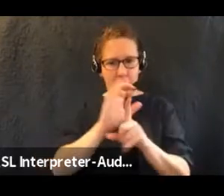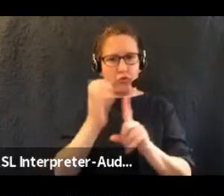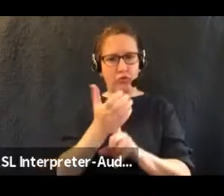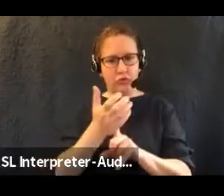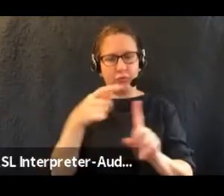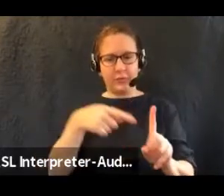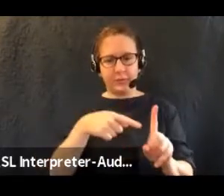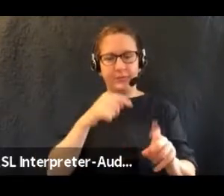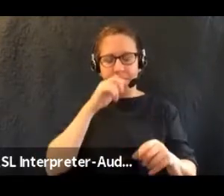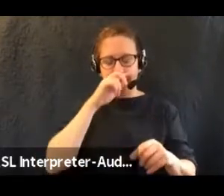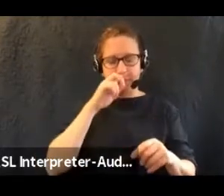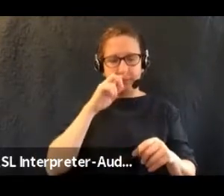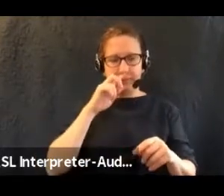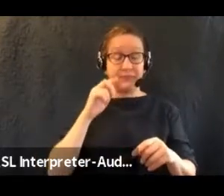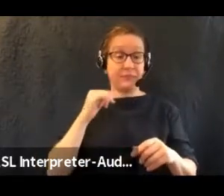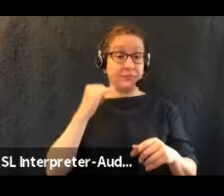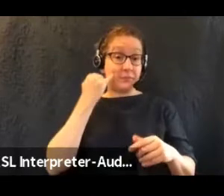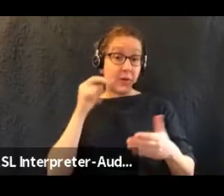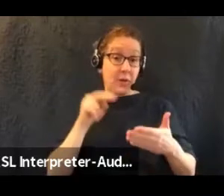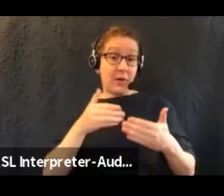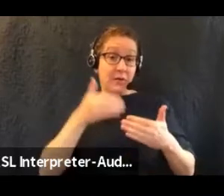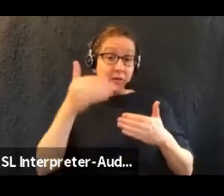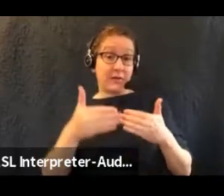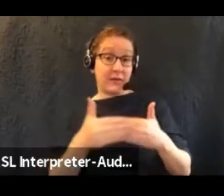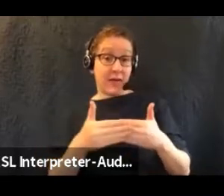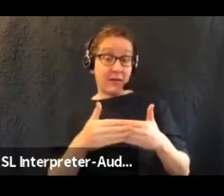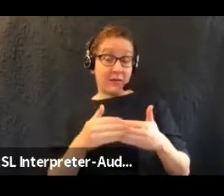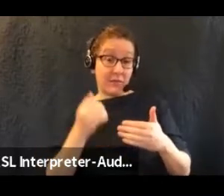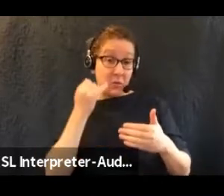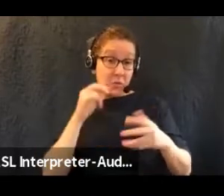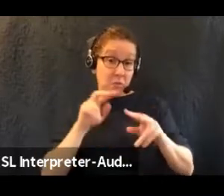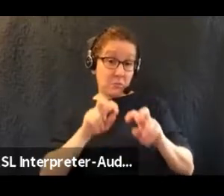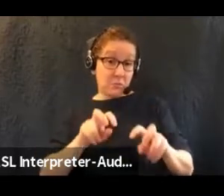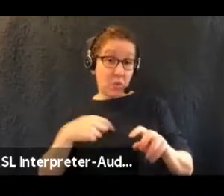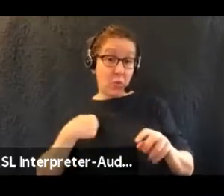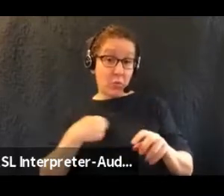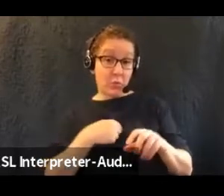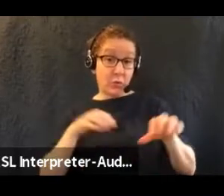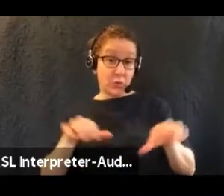And if you look at next slide if you look at what we're doing, we're looking at our